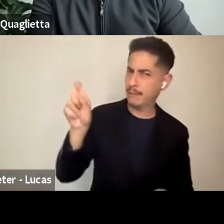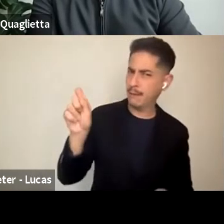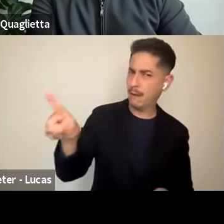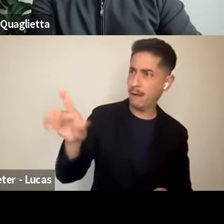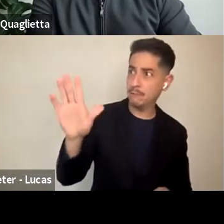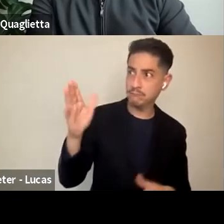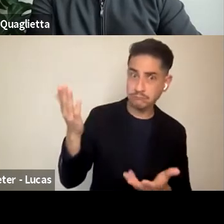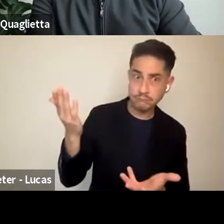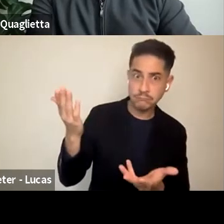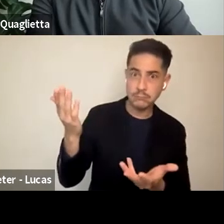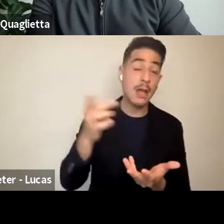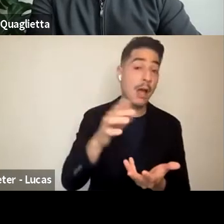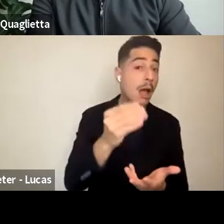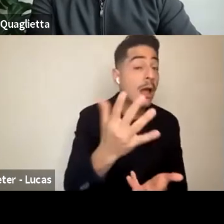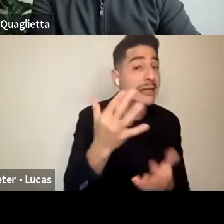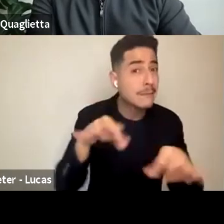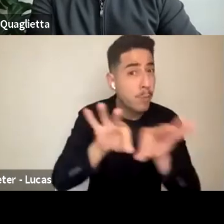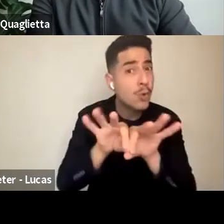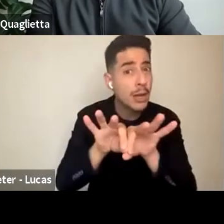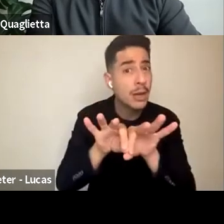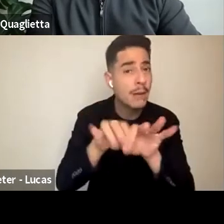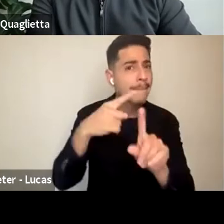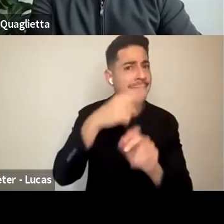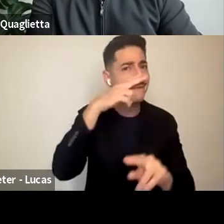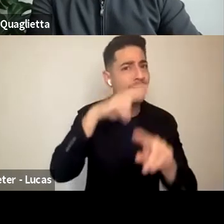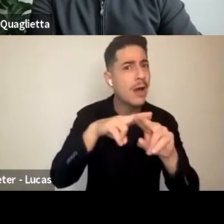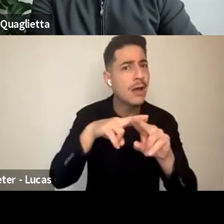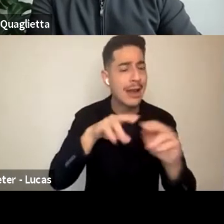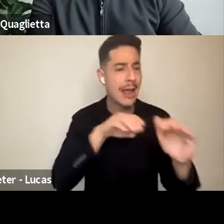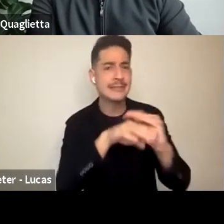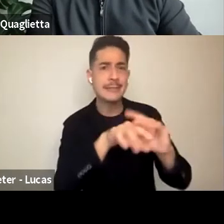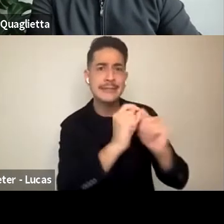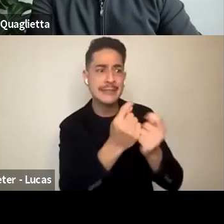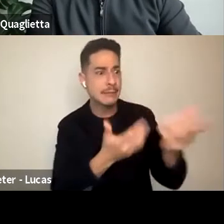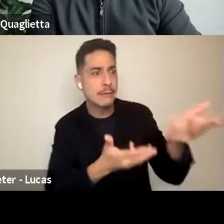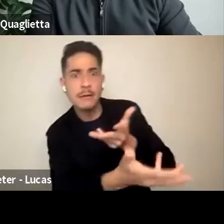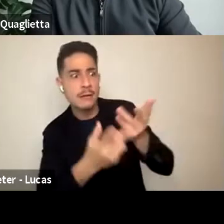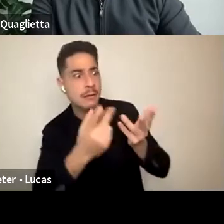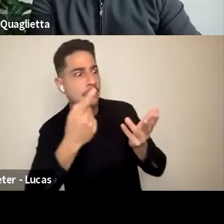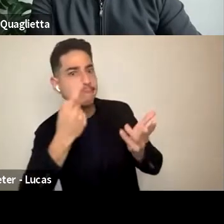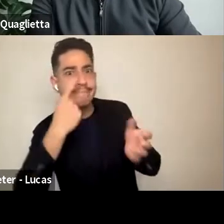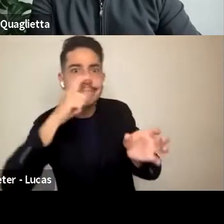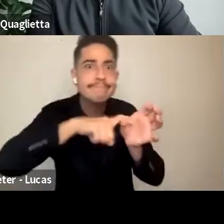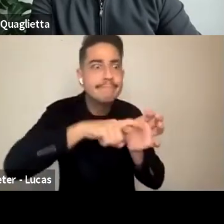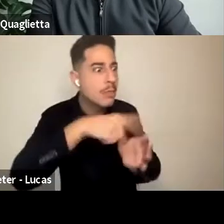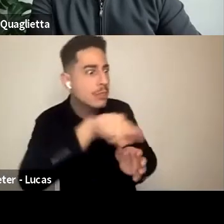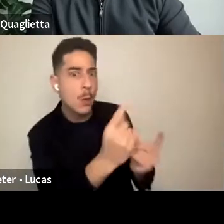but it's really fun because you can work with the team there to see. What are they working on? And how is what you're working on?